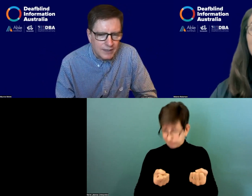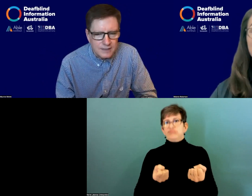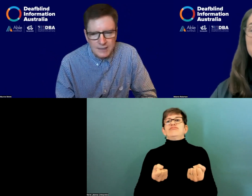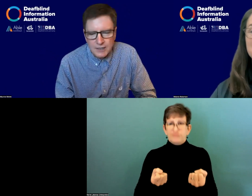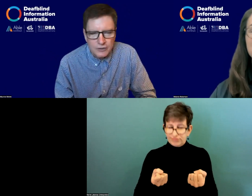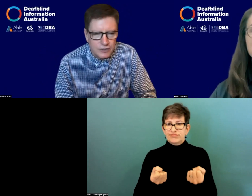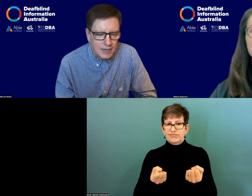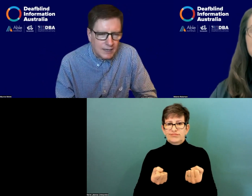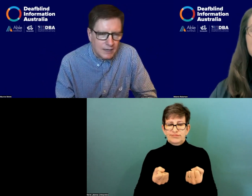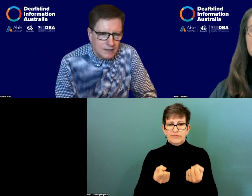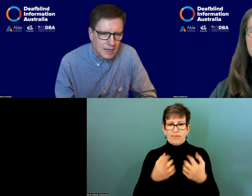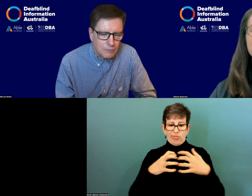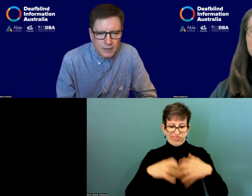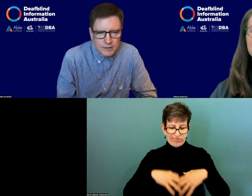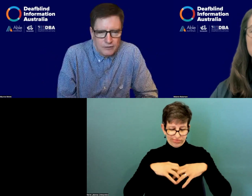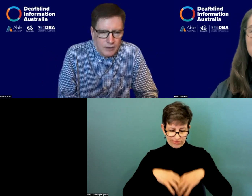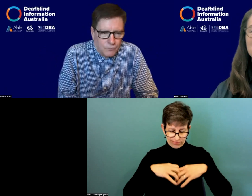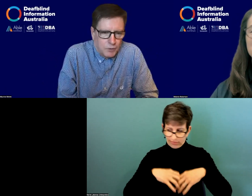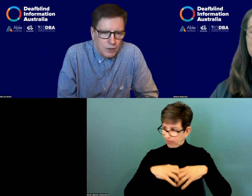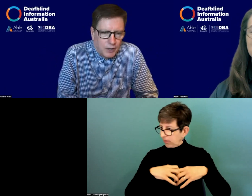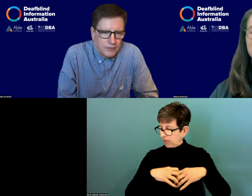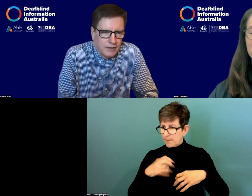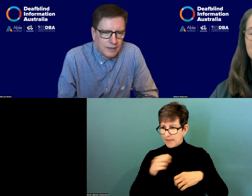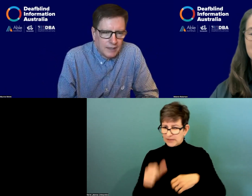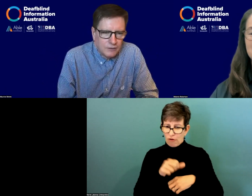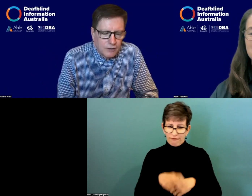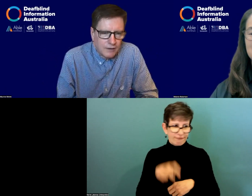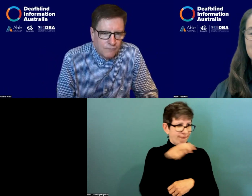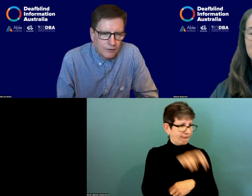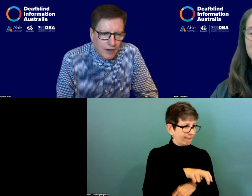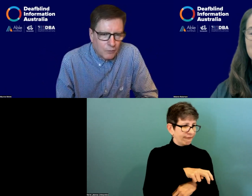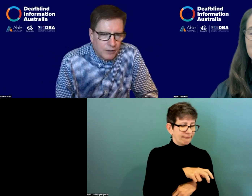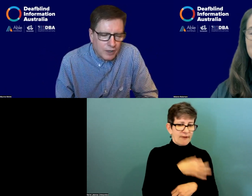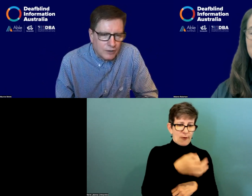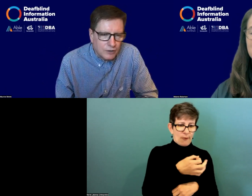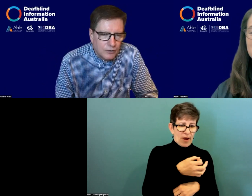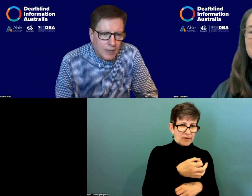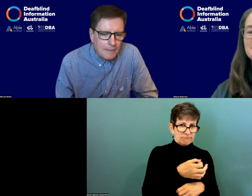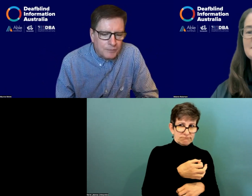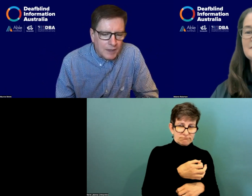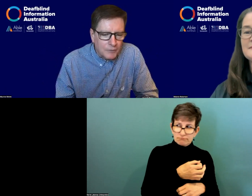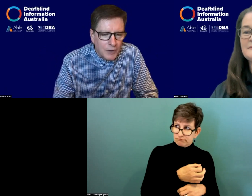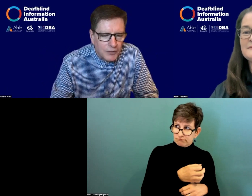The next thing you know you're standing on a side walk that you're not familiar with. You're trying to figure out what you're going to do.